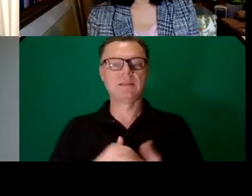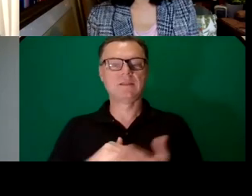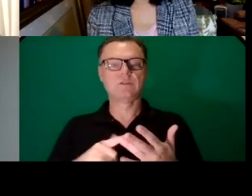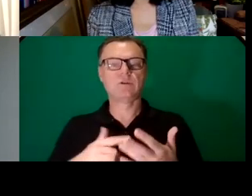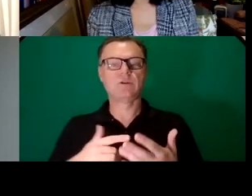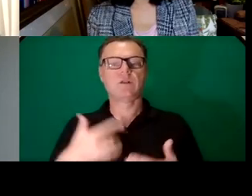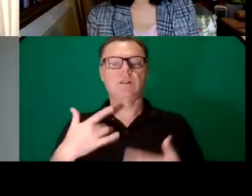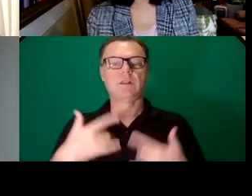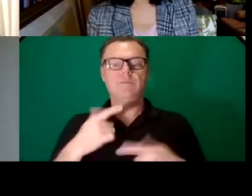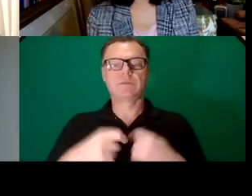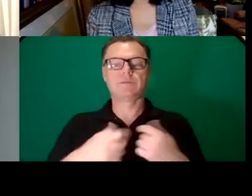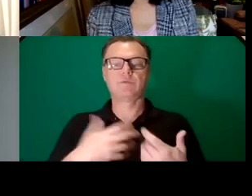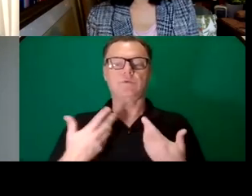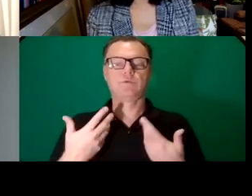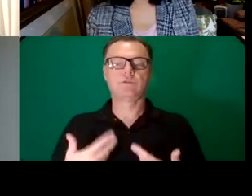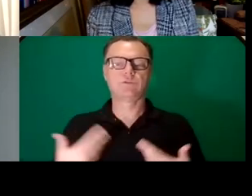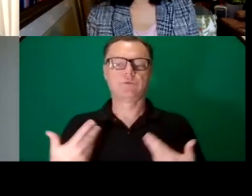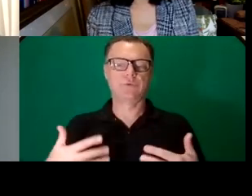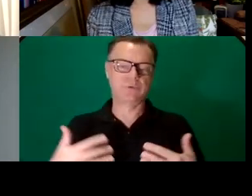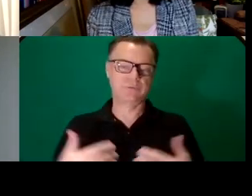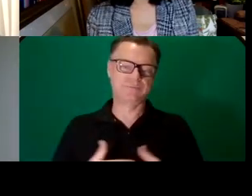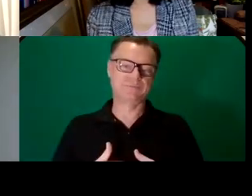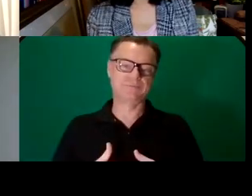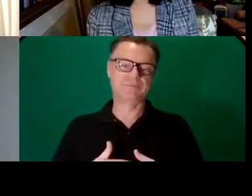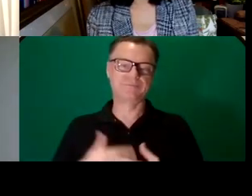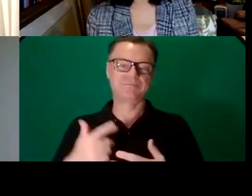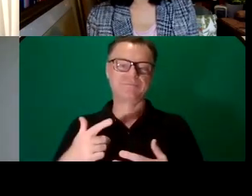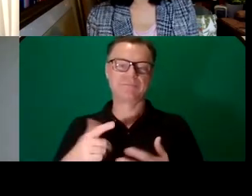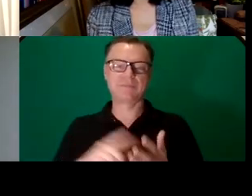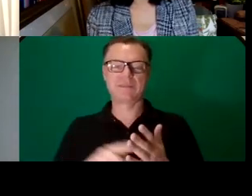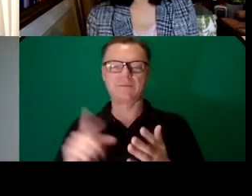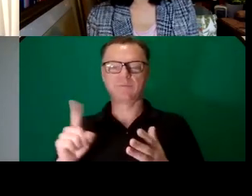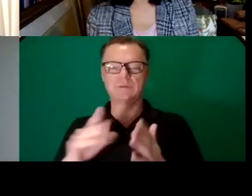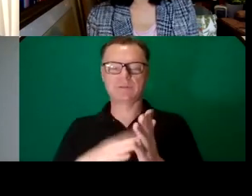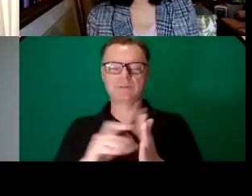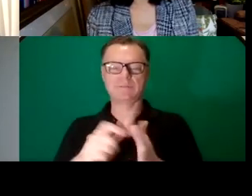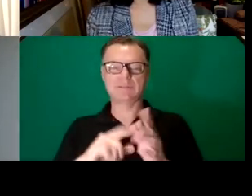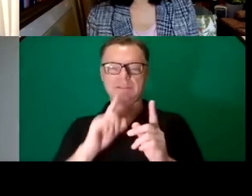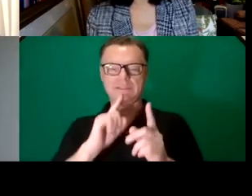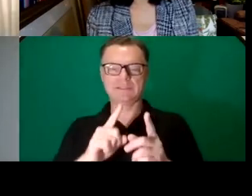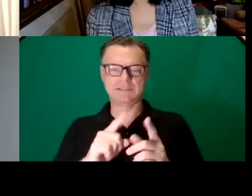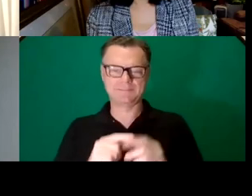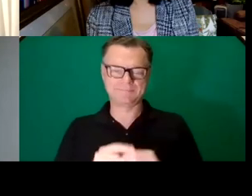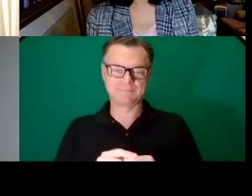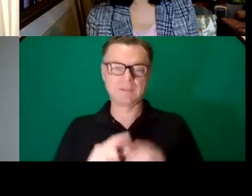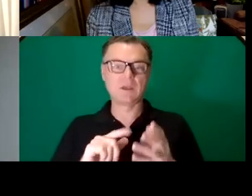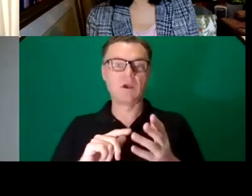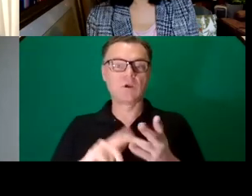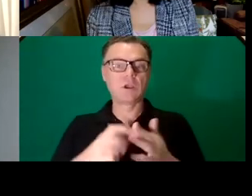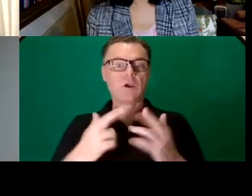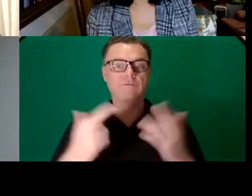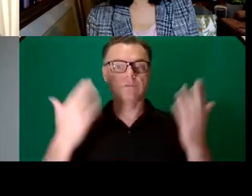experience than we currently are led to believe, so hopefully events like this are a step